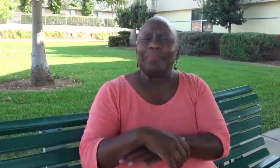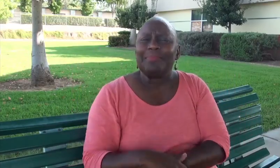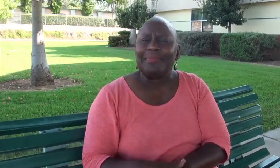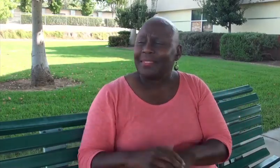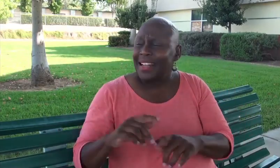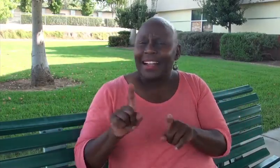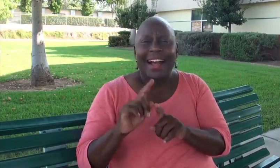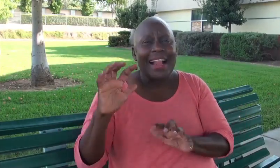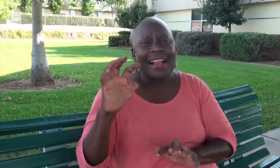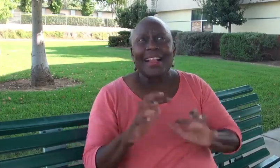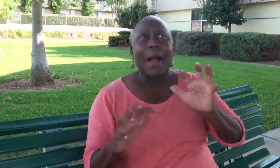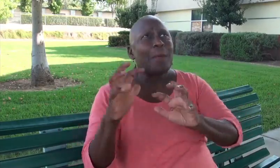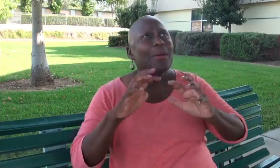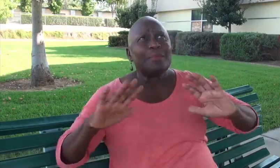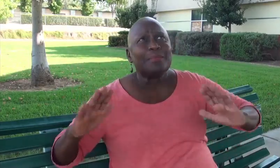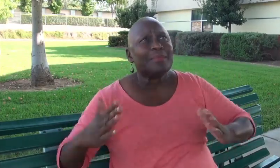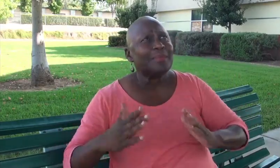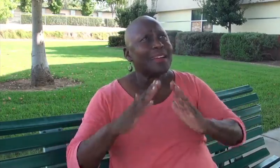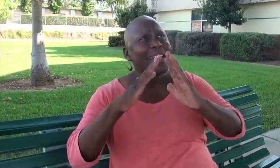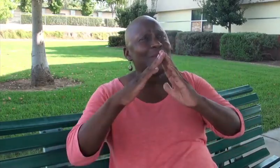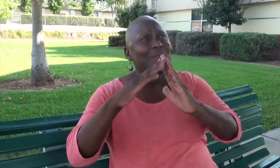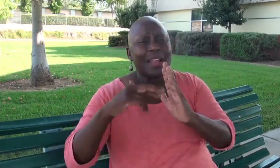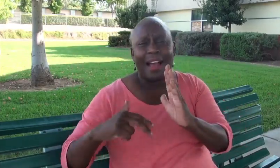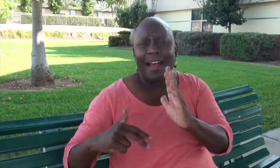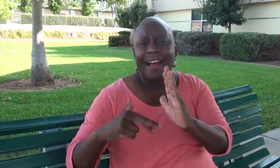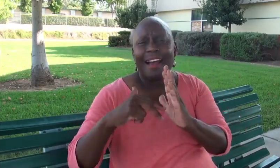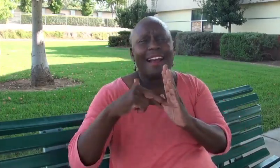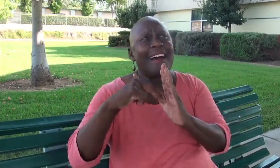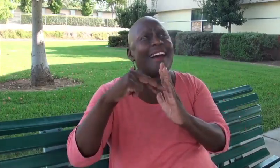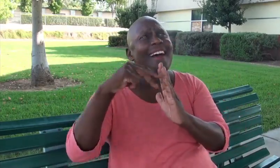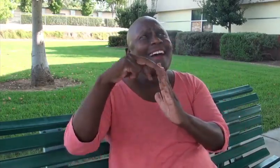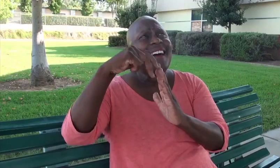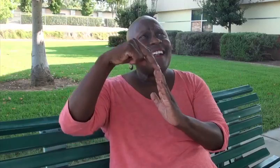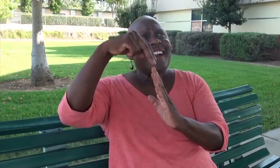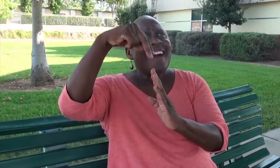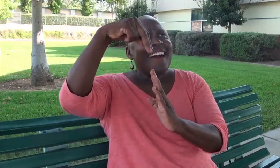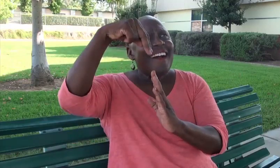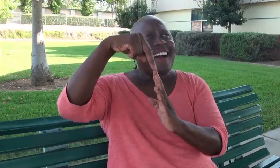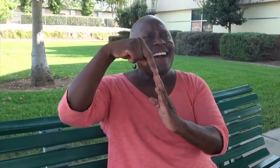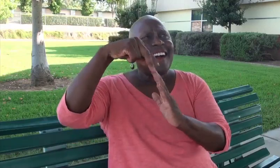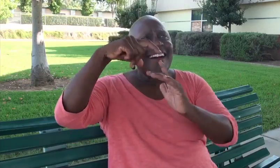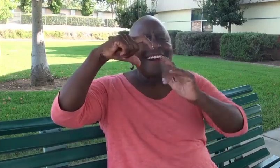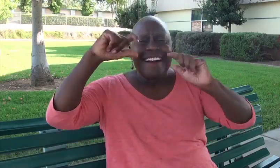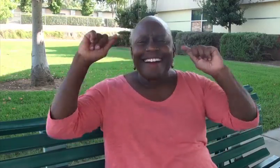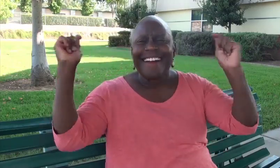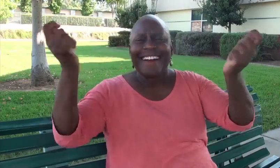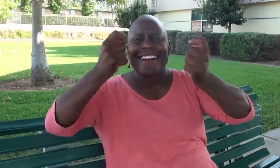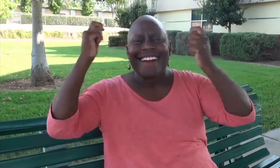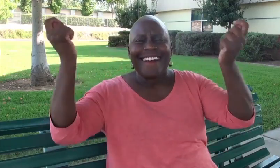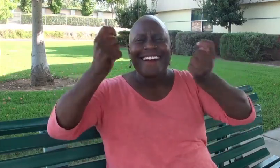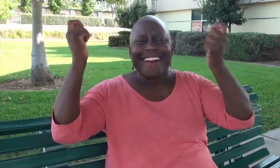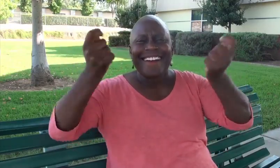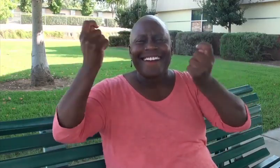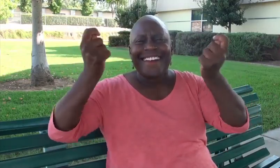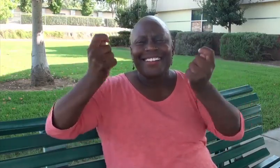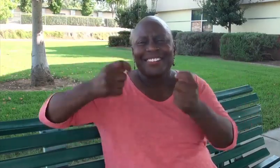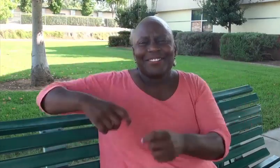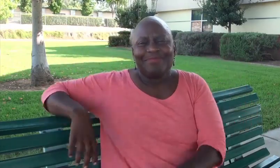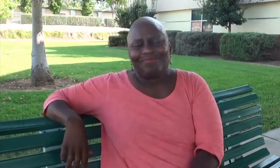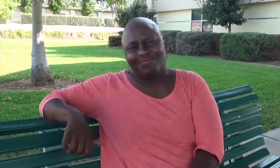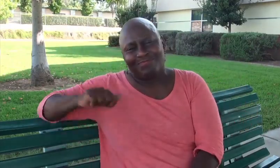They show us how they navigated through the avalanche and climbed to the summit of success.